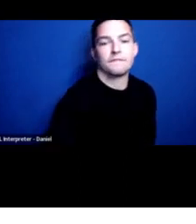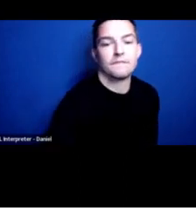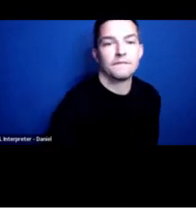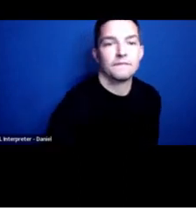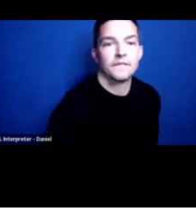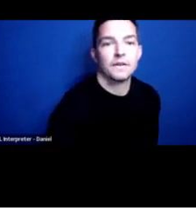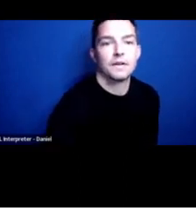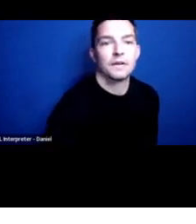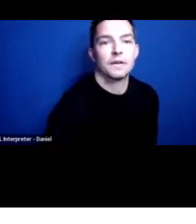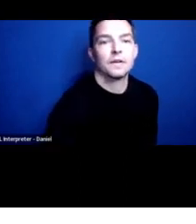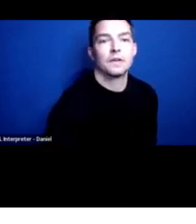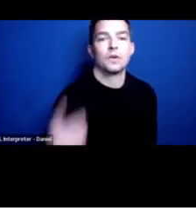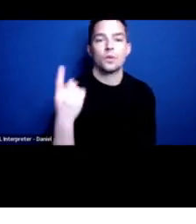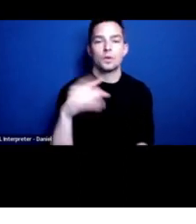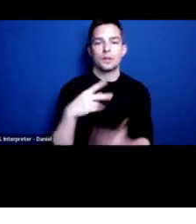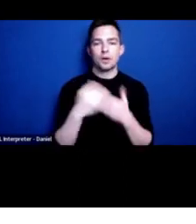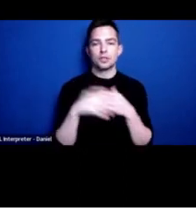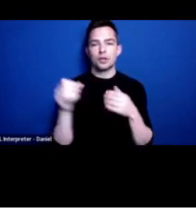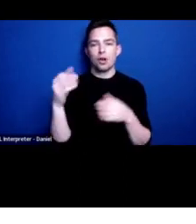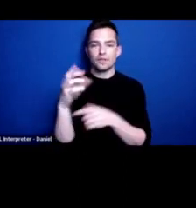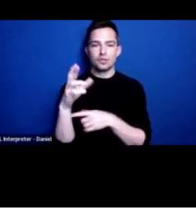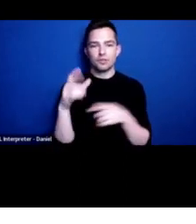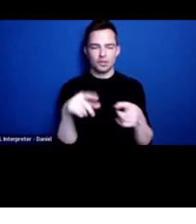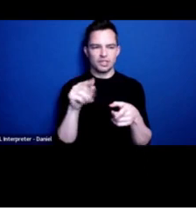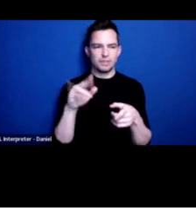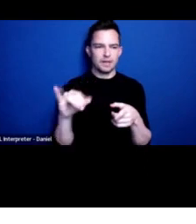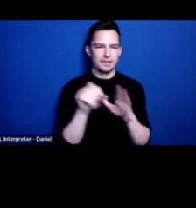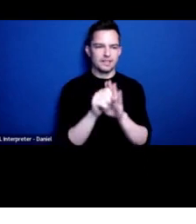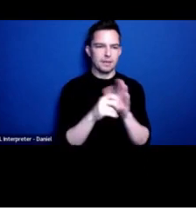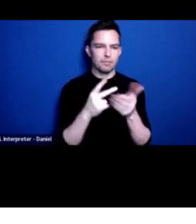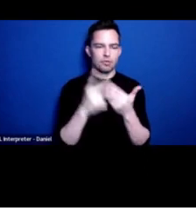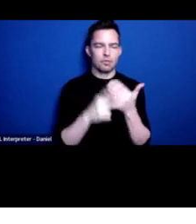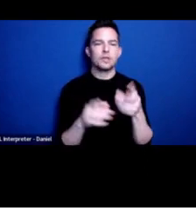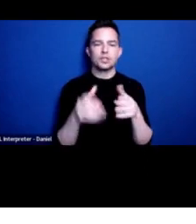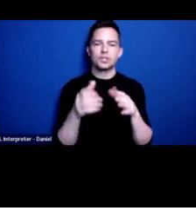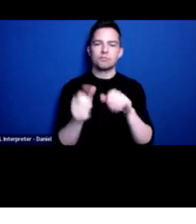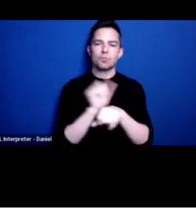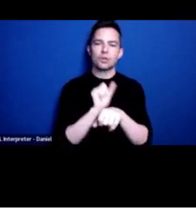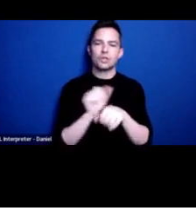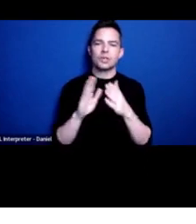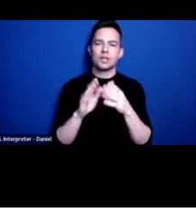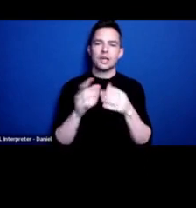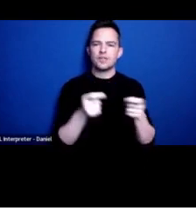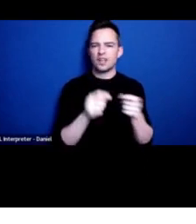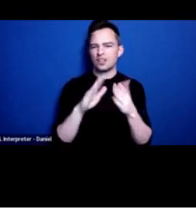officers for the TBI state partnership program and she works at the municipal Administration for Community Living, and I'd like to welcome